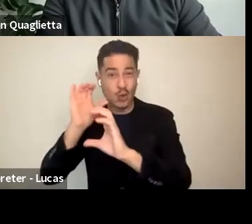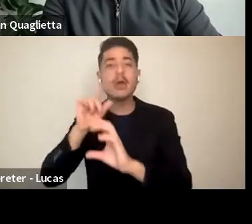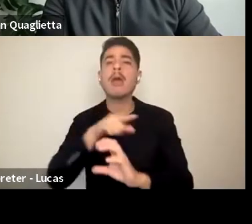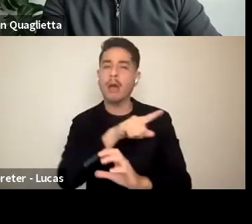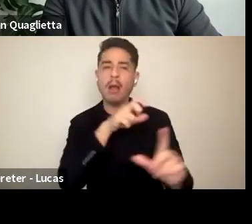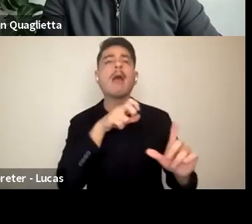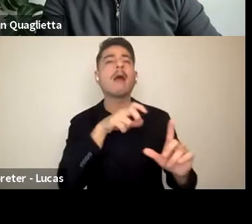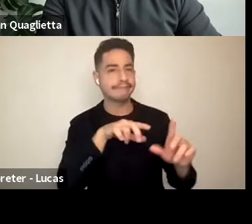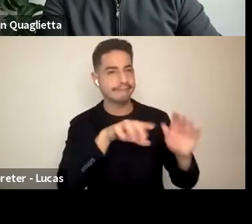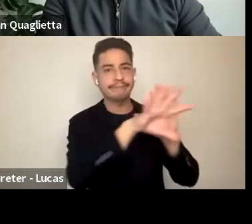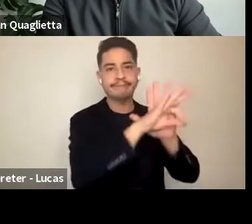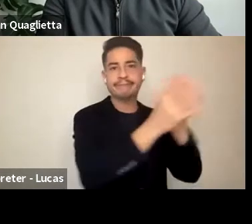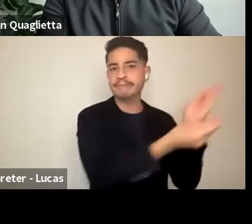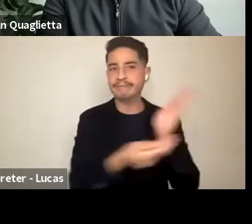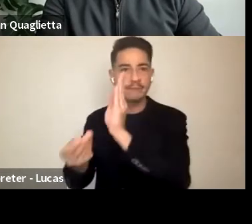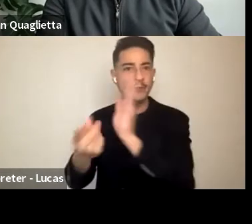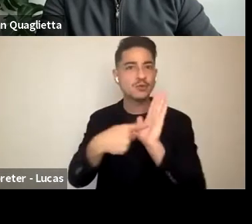How, where, and when is your stuff being delivered?